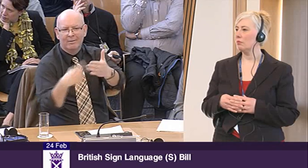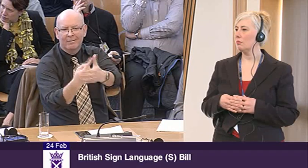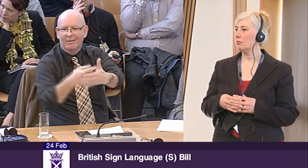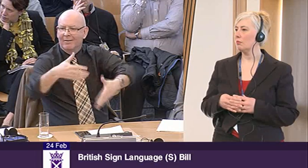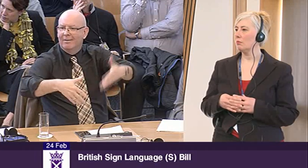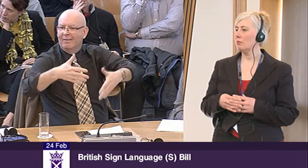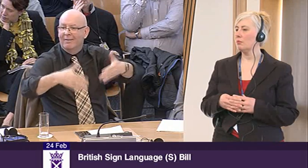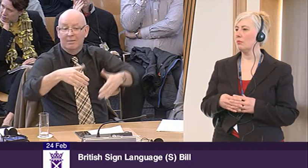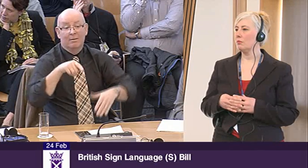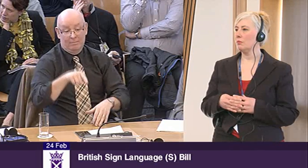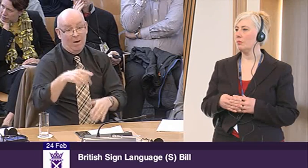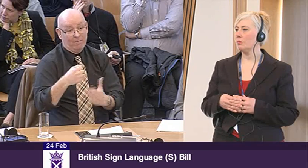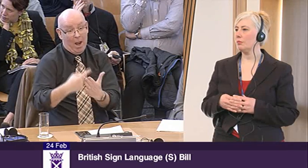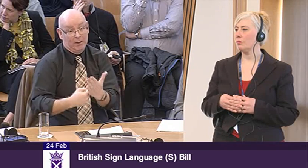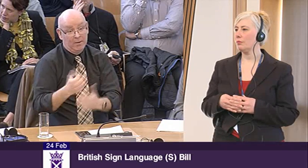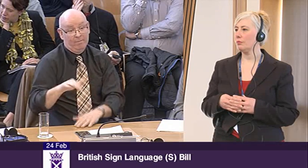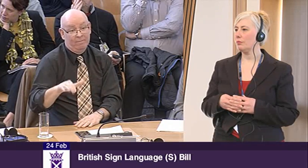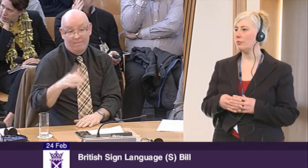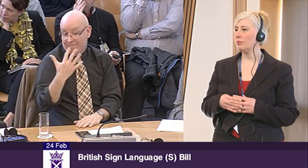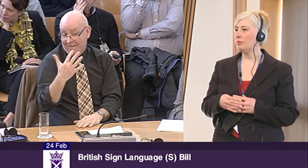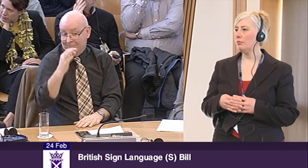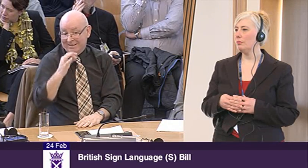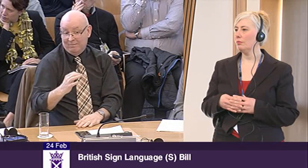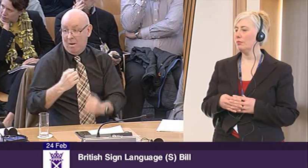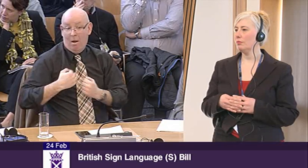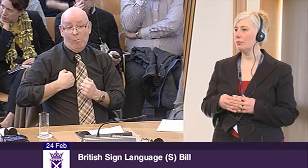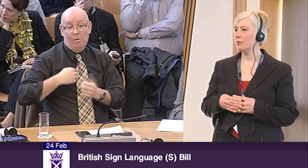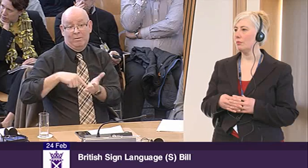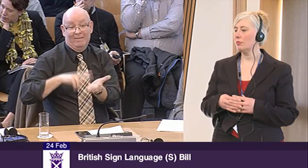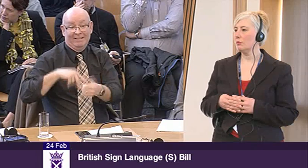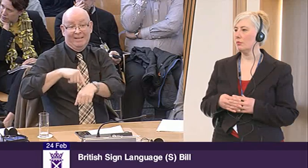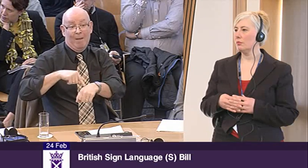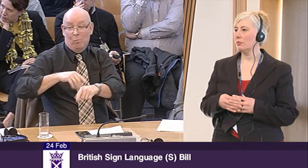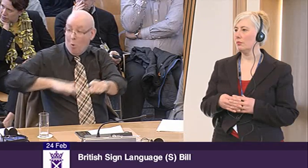struggled. We have invision interpreters to address the part of the 2003 act that gives